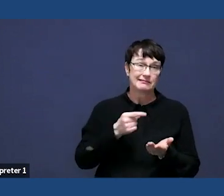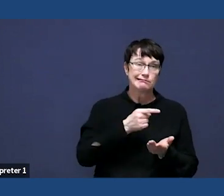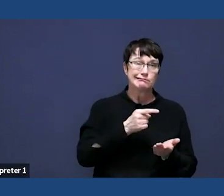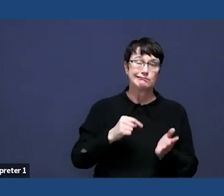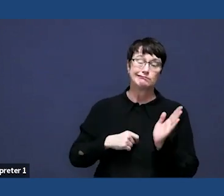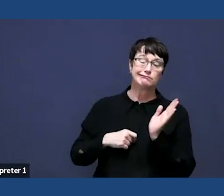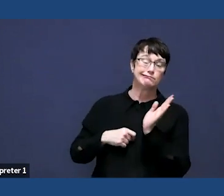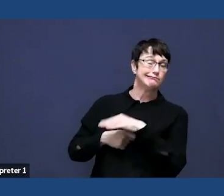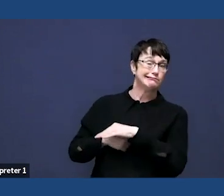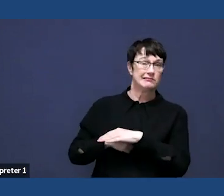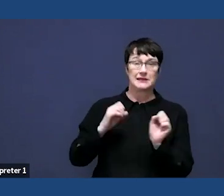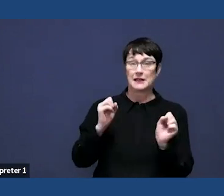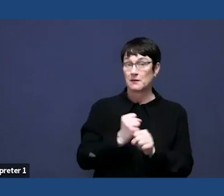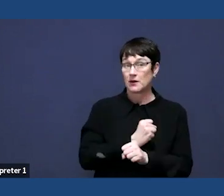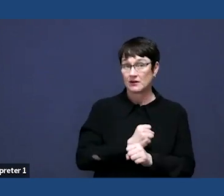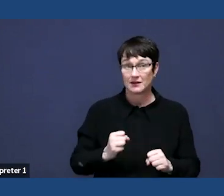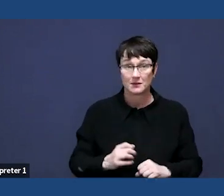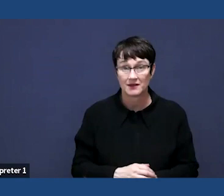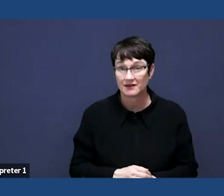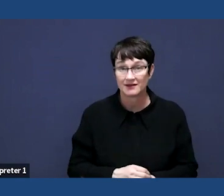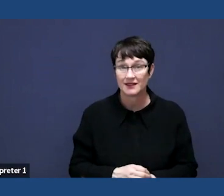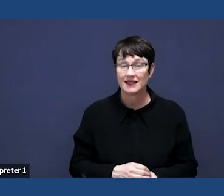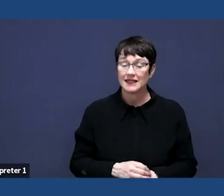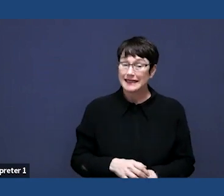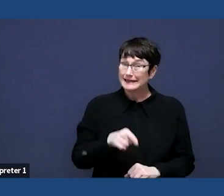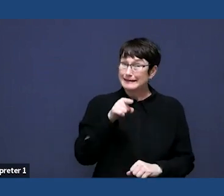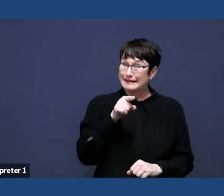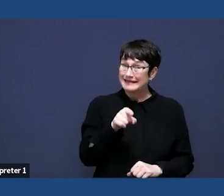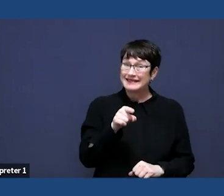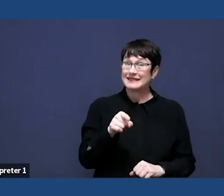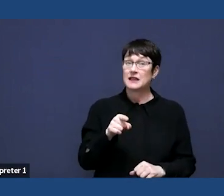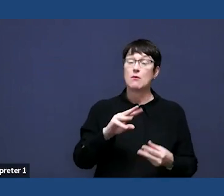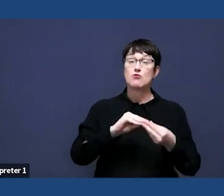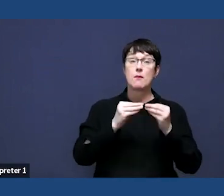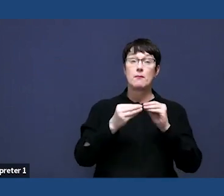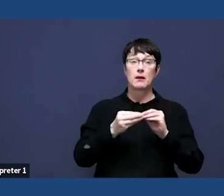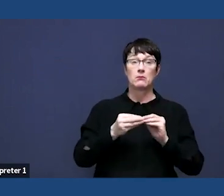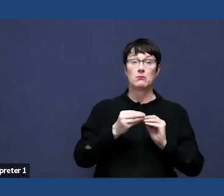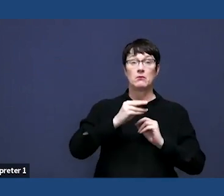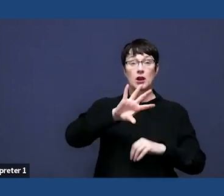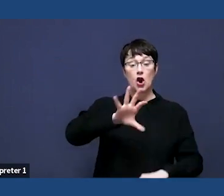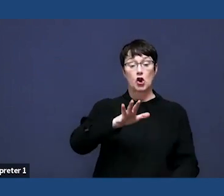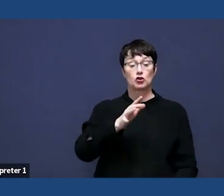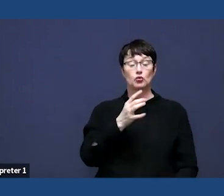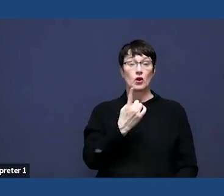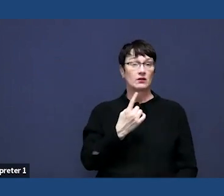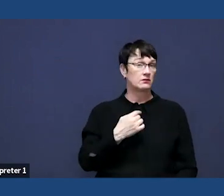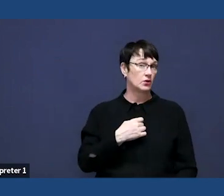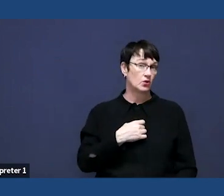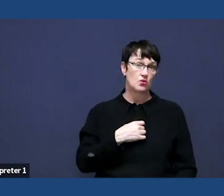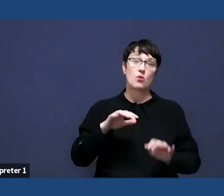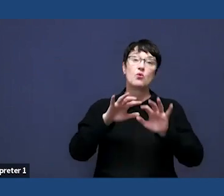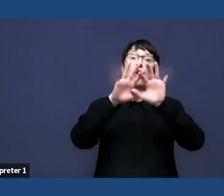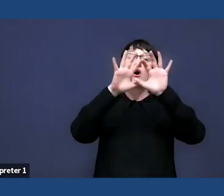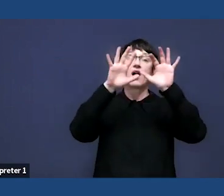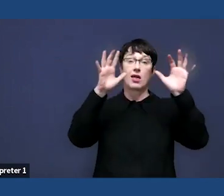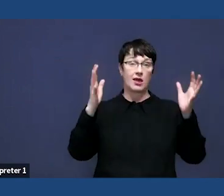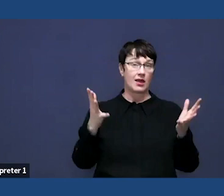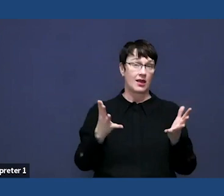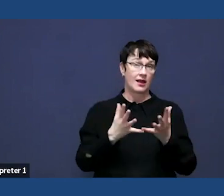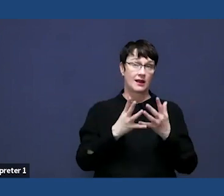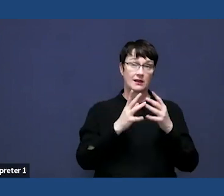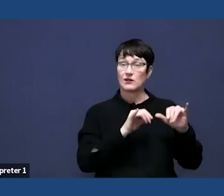How do we make a society where a more inclusive and this equity and inclusion within each